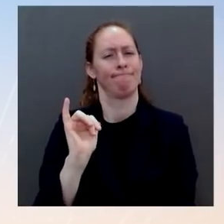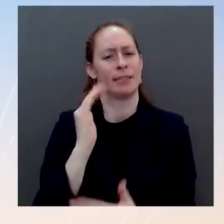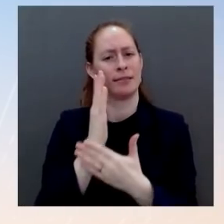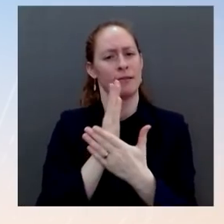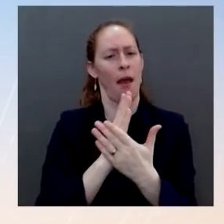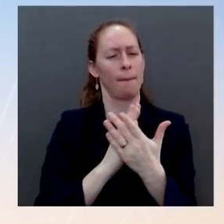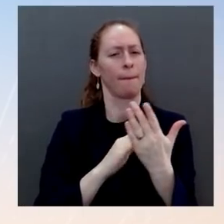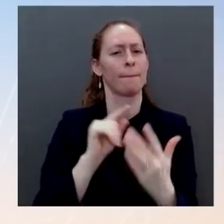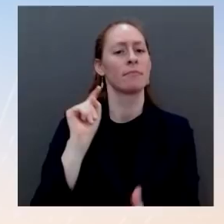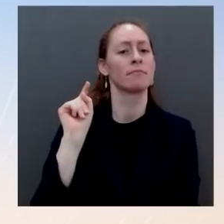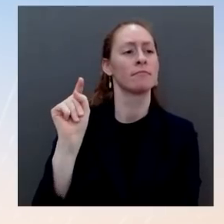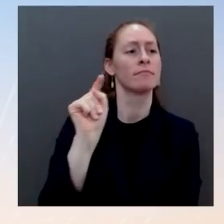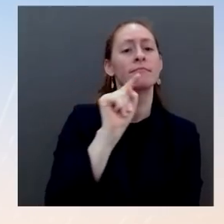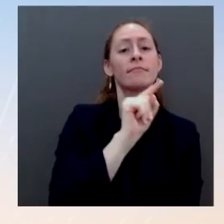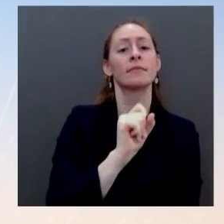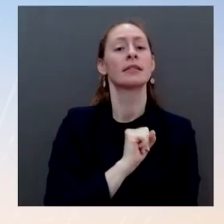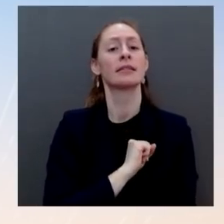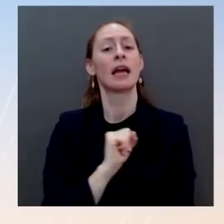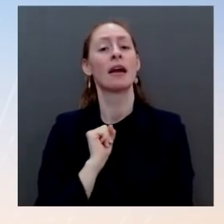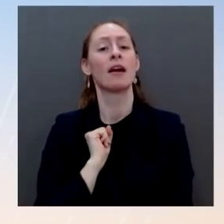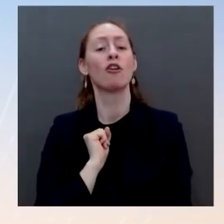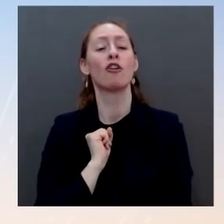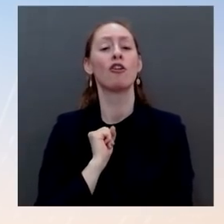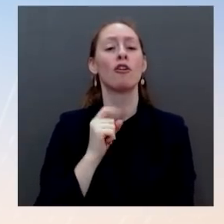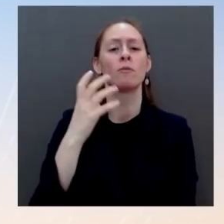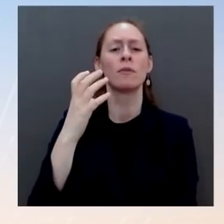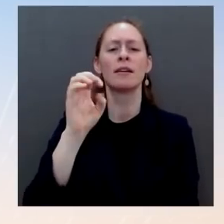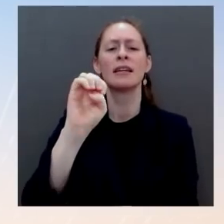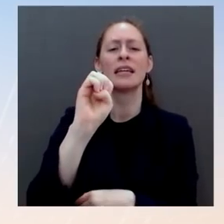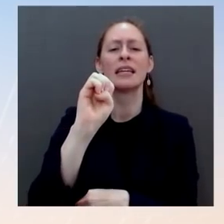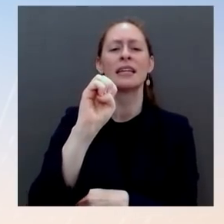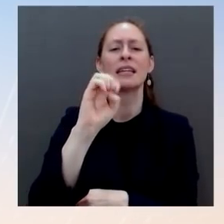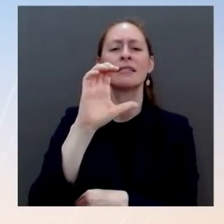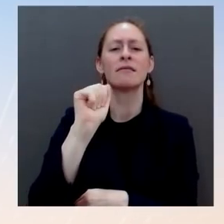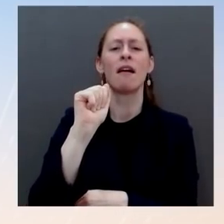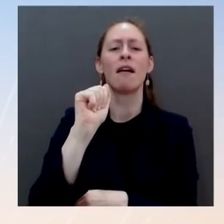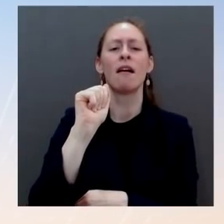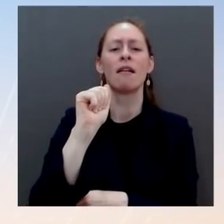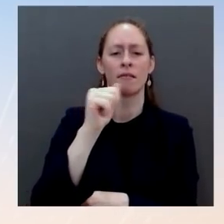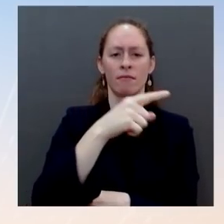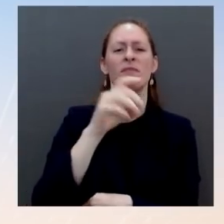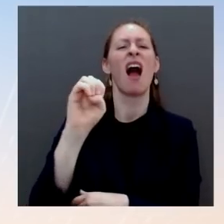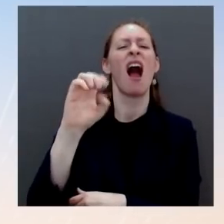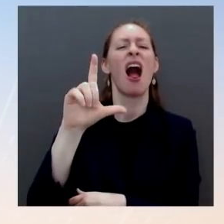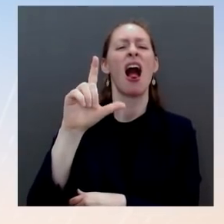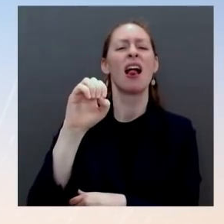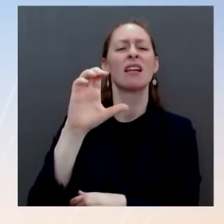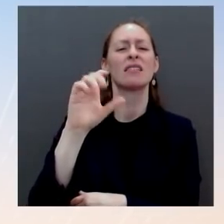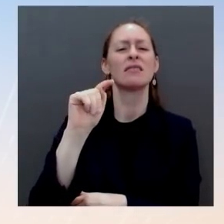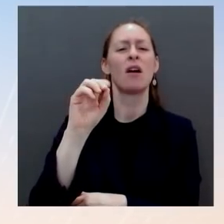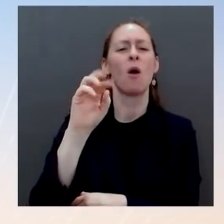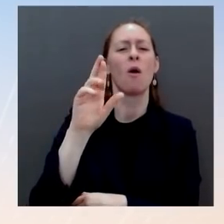but are you supportive of that effort in and of itself? Or do you think that it distracts, sort of, from the larger objective?